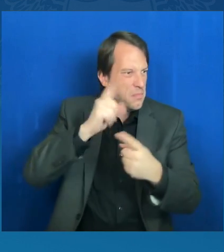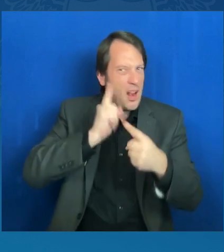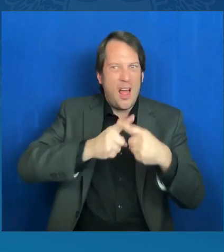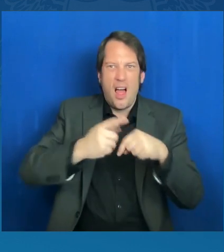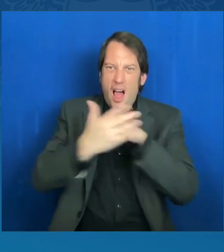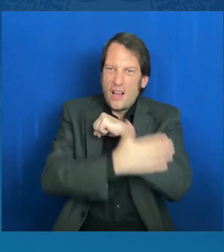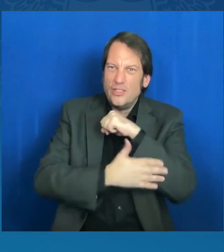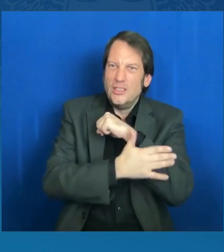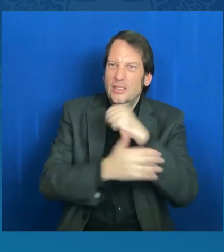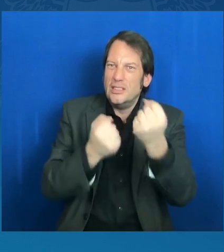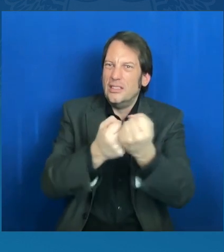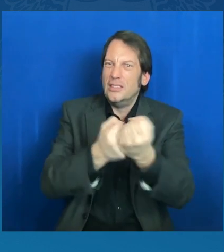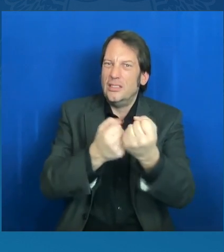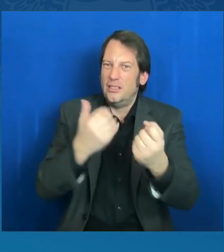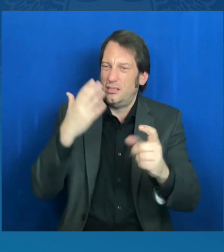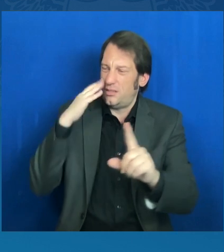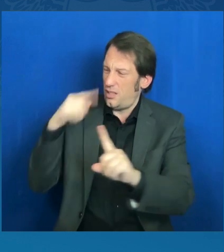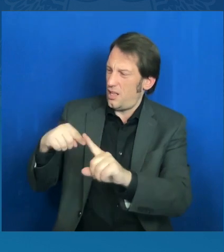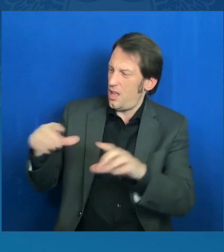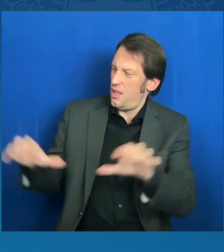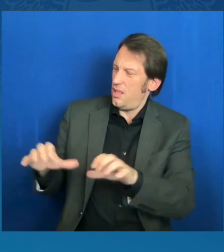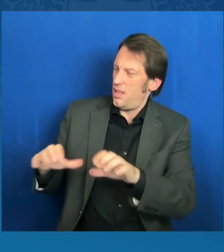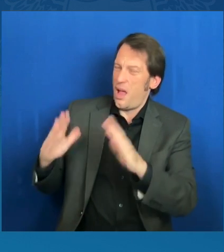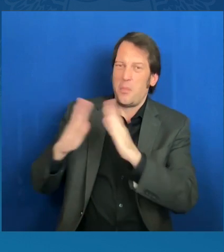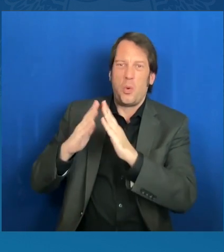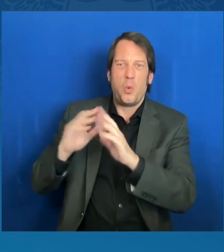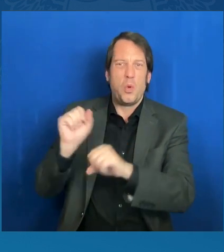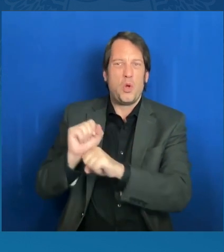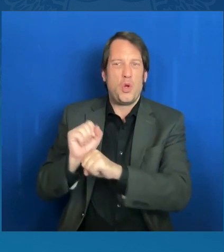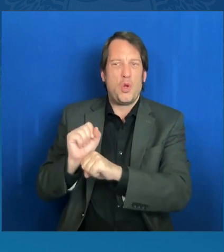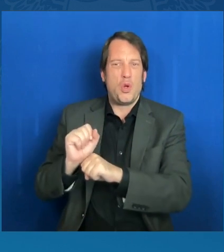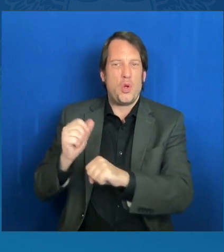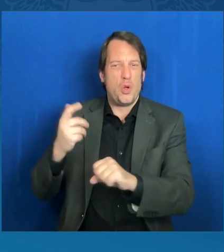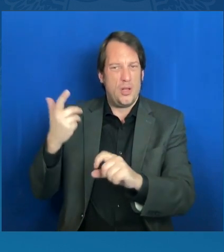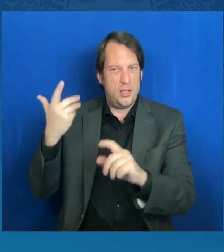and, in particular, violence intervention, is about investing in the community,